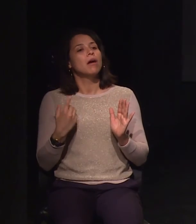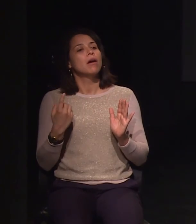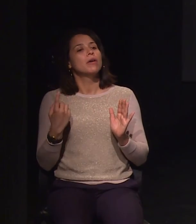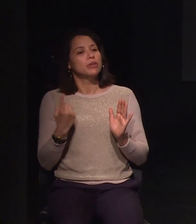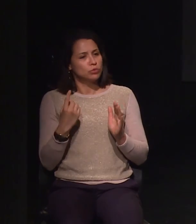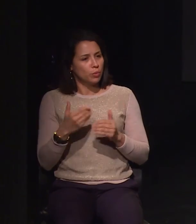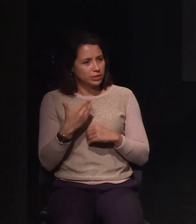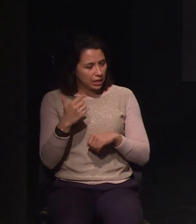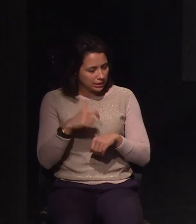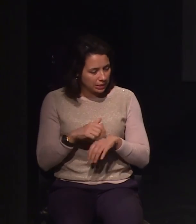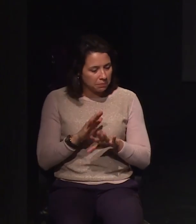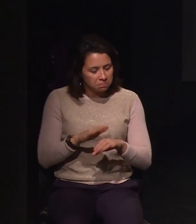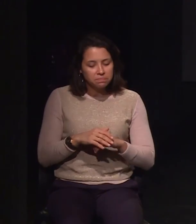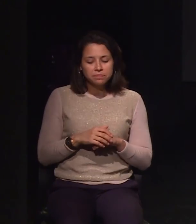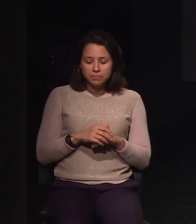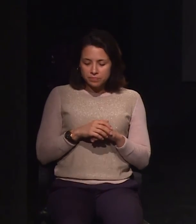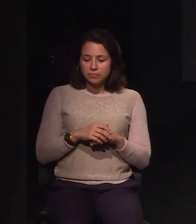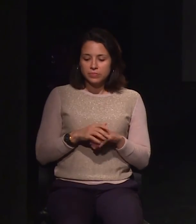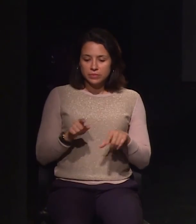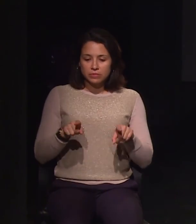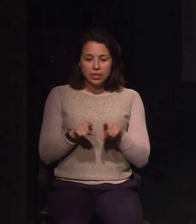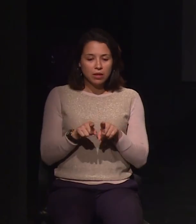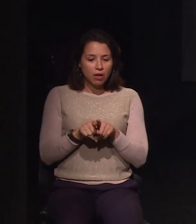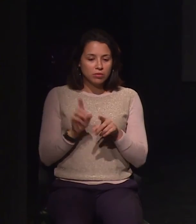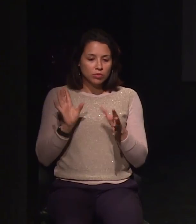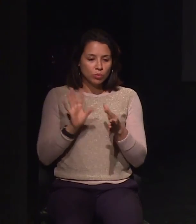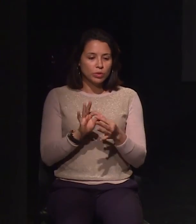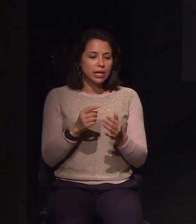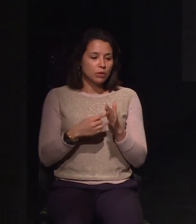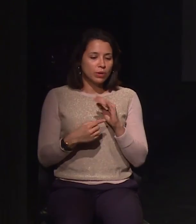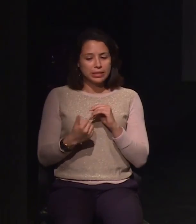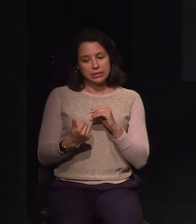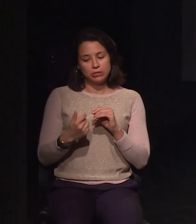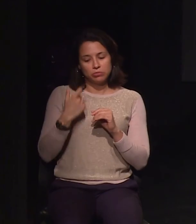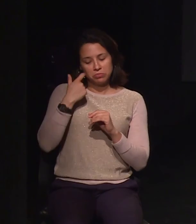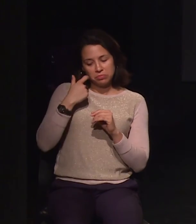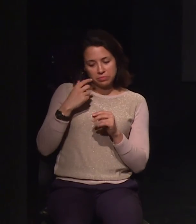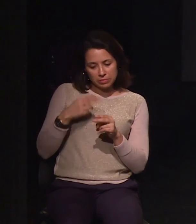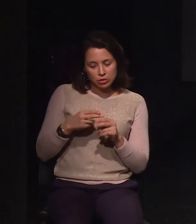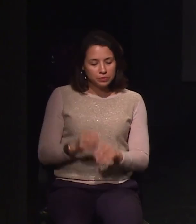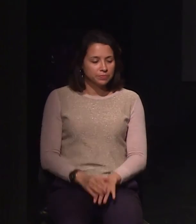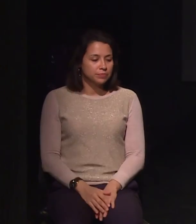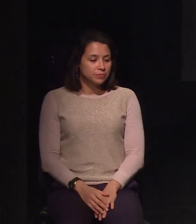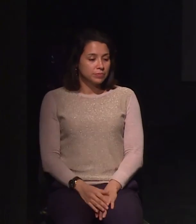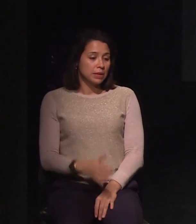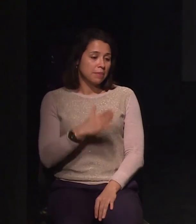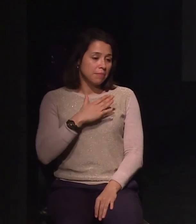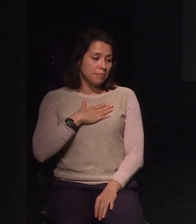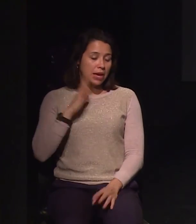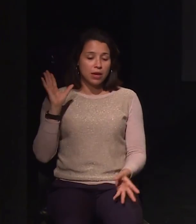And also in resonance to what Damian is saying, my entire organization is devoted to issues